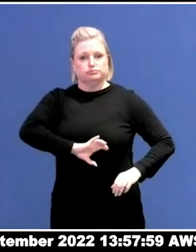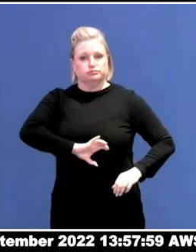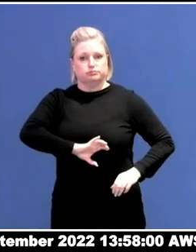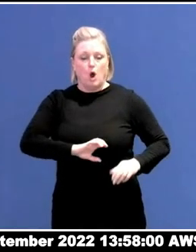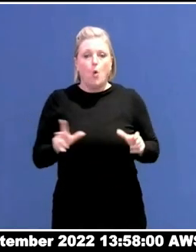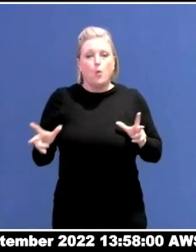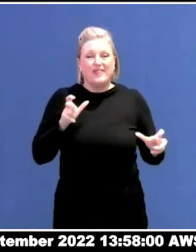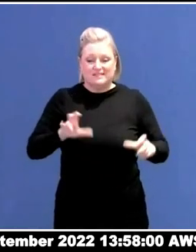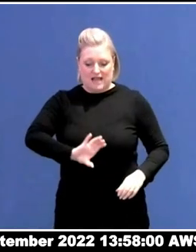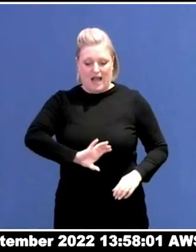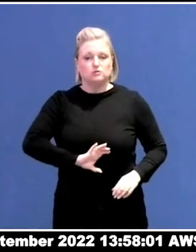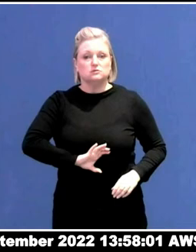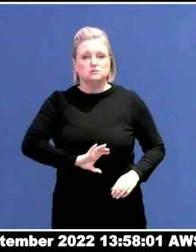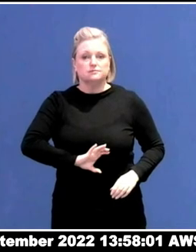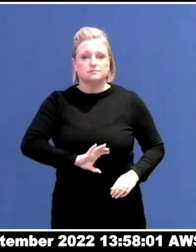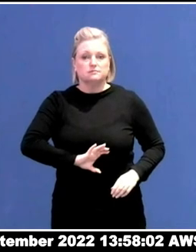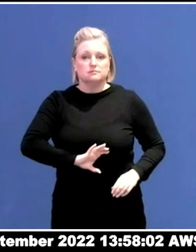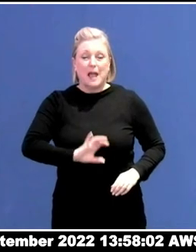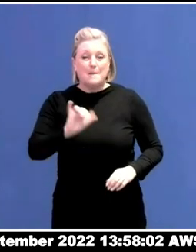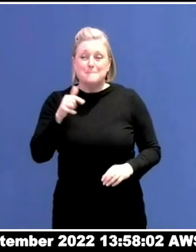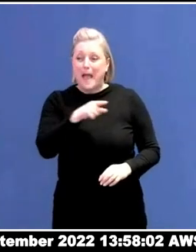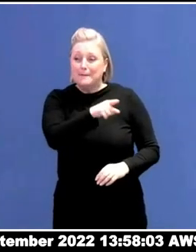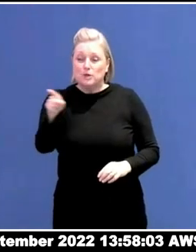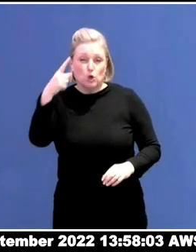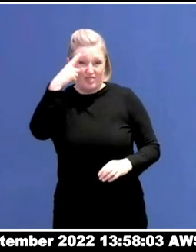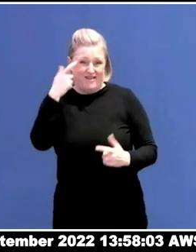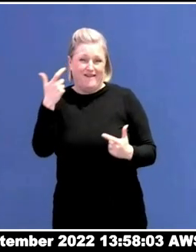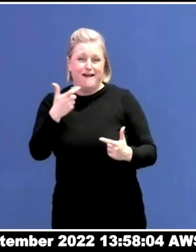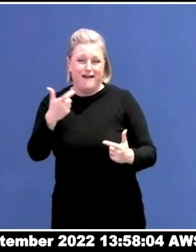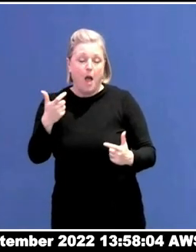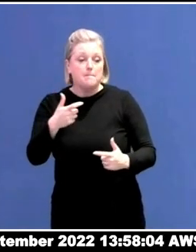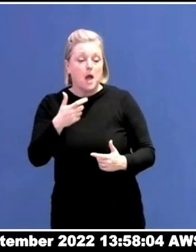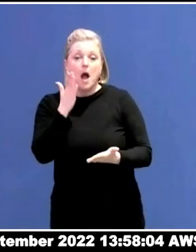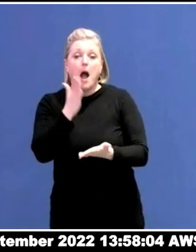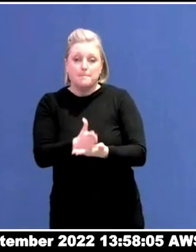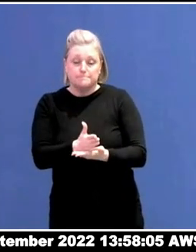NDIS and Medicare end at the gates of prisons and youth detention centres.